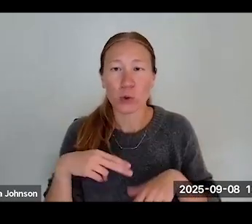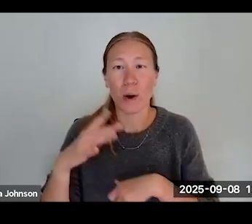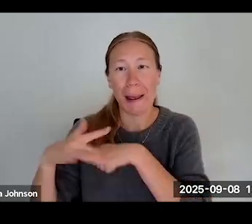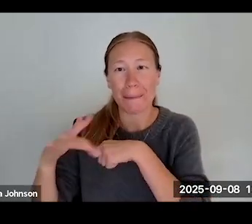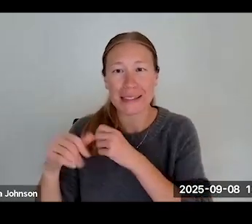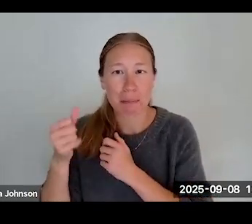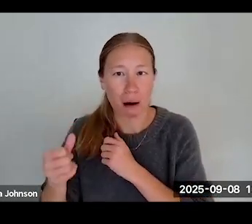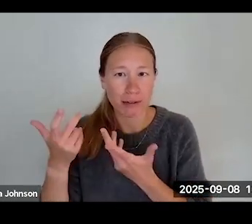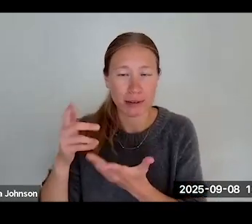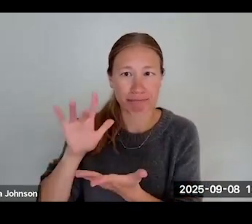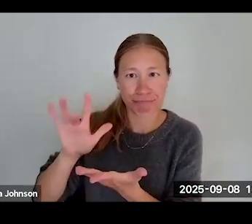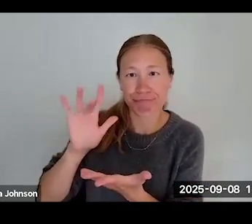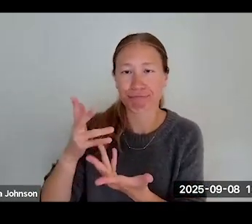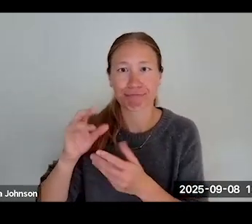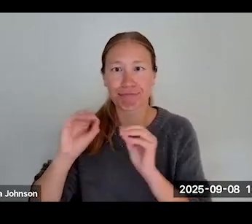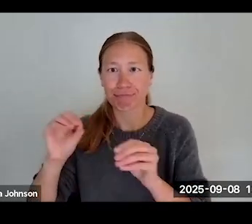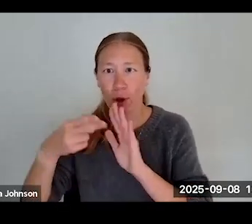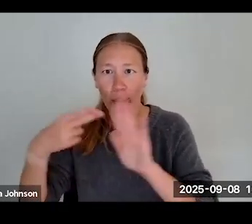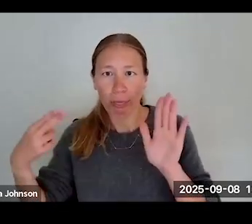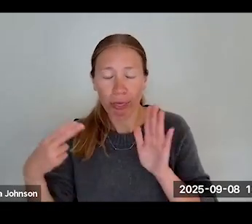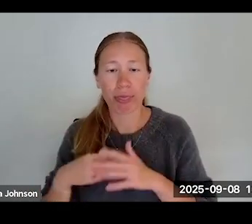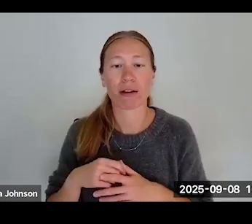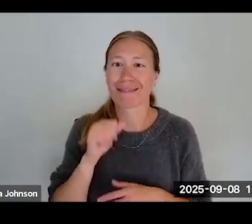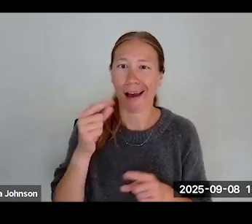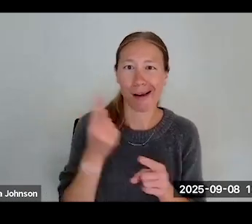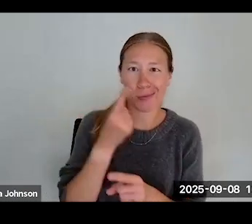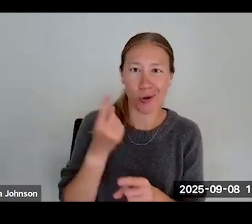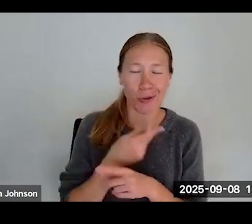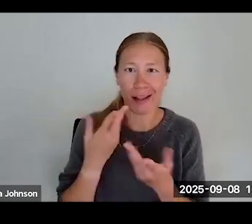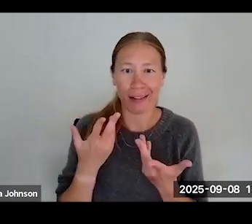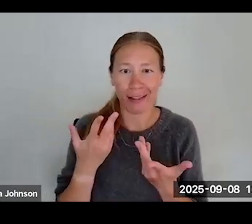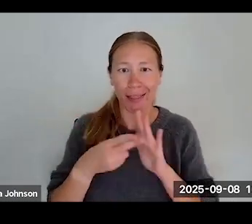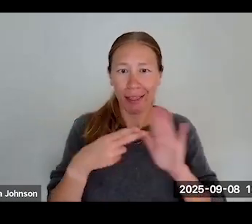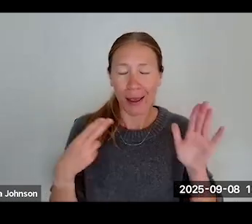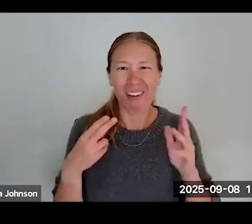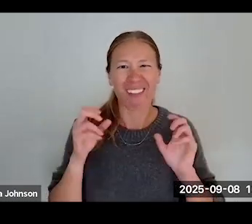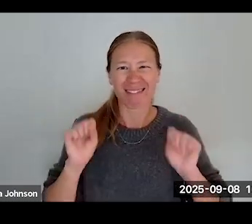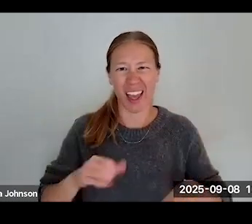These elements not being programmed correctly can impede or totally prevent users with disabilities